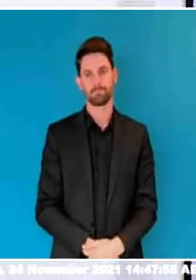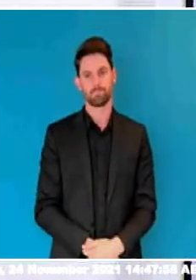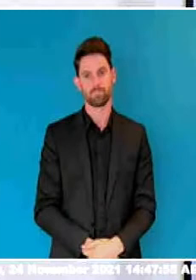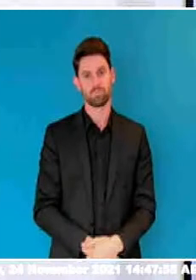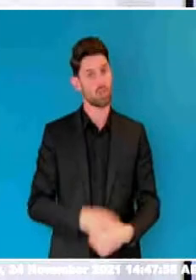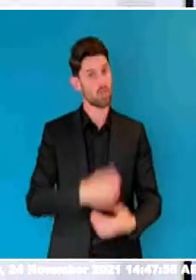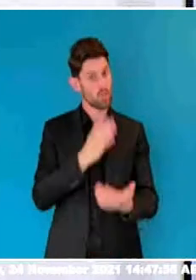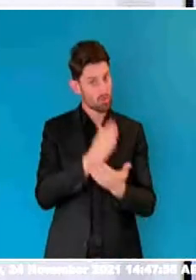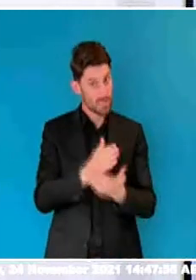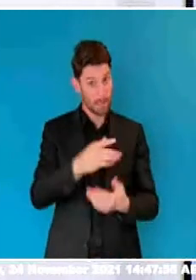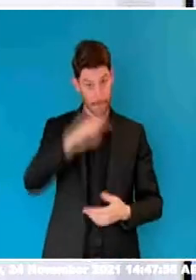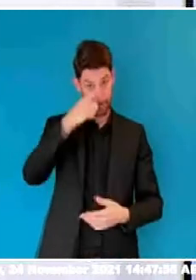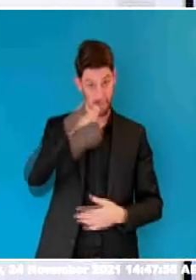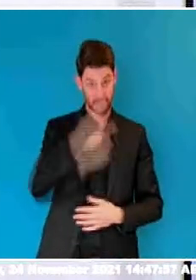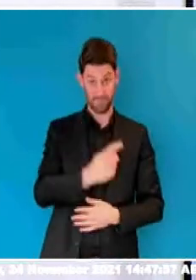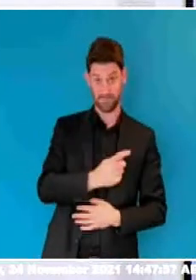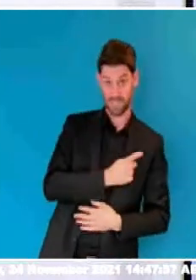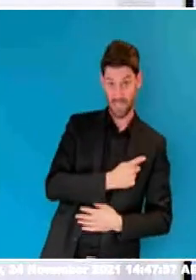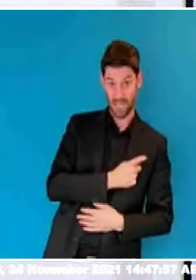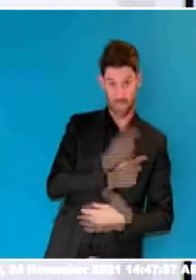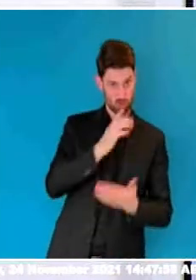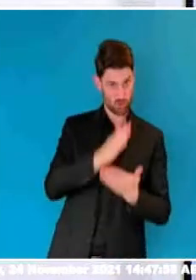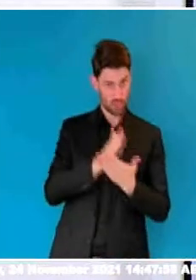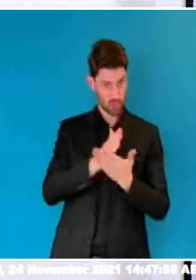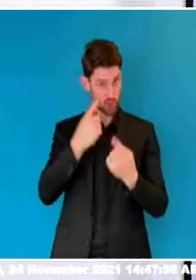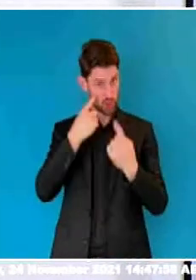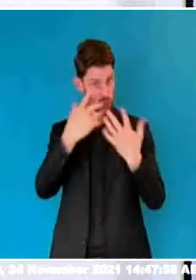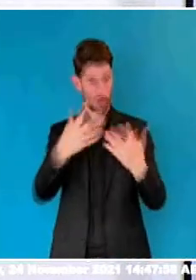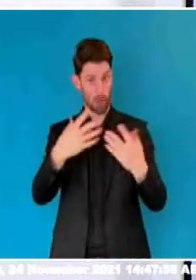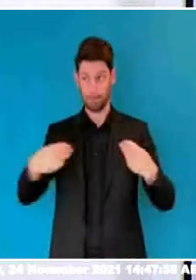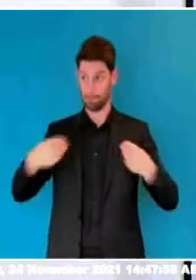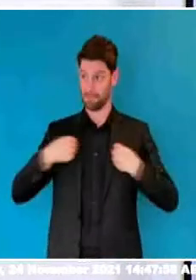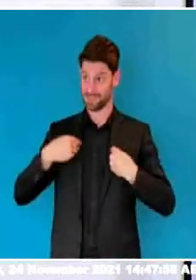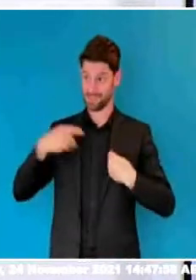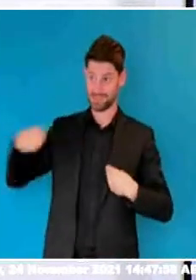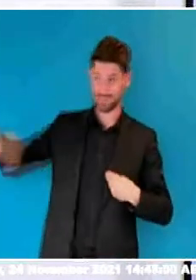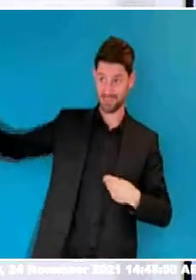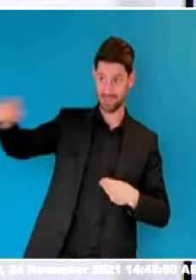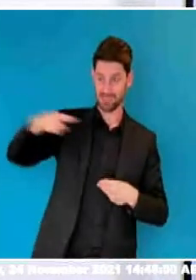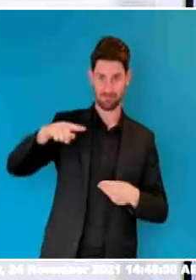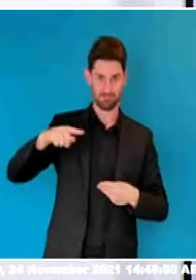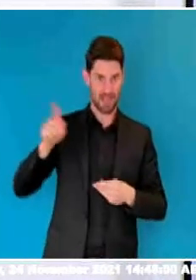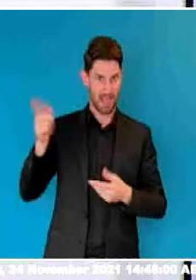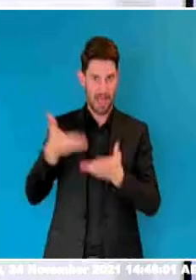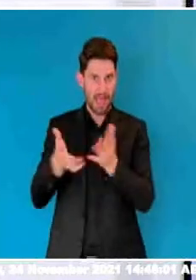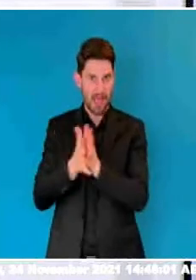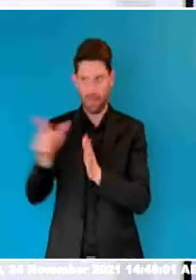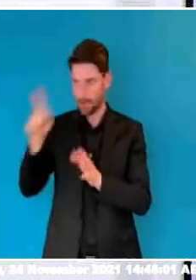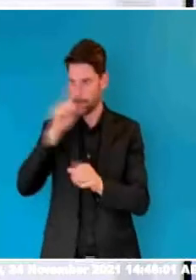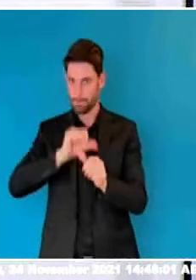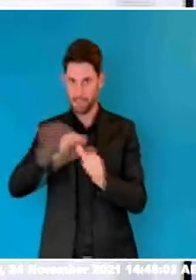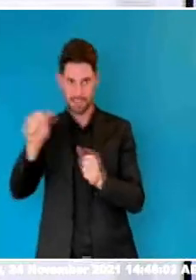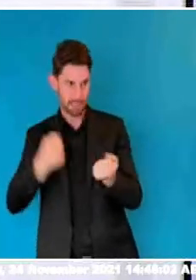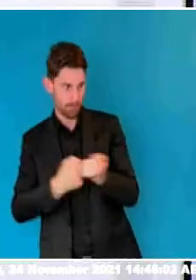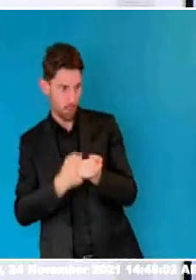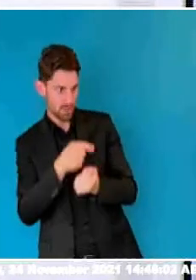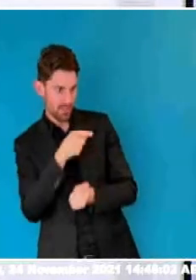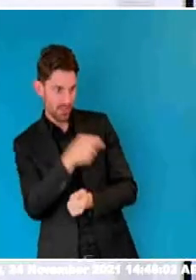reflection of an employer understanding its workers and its people, that if the workplace